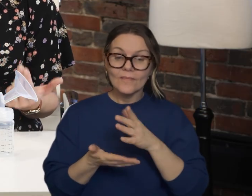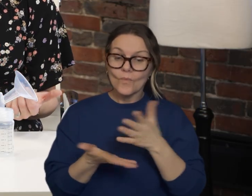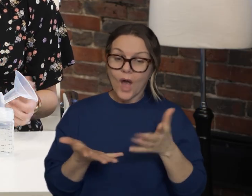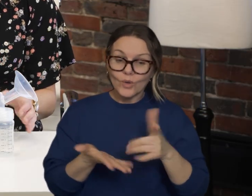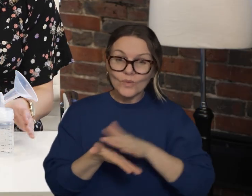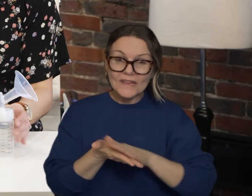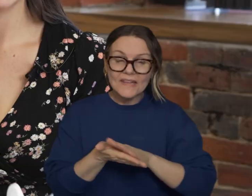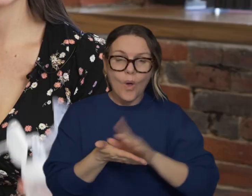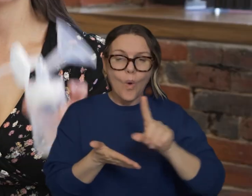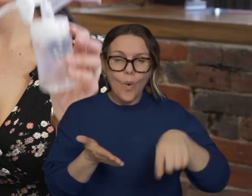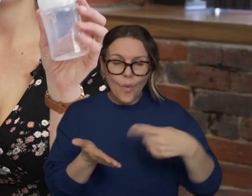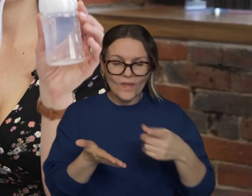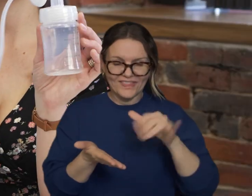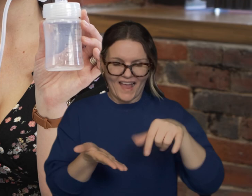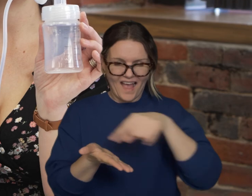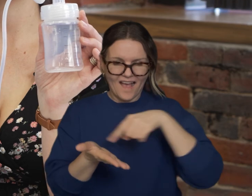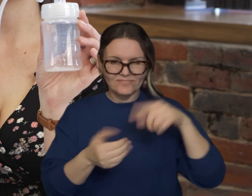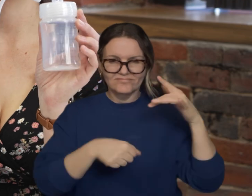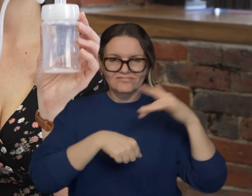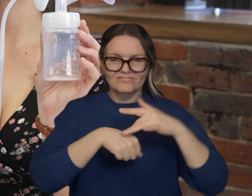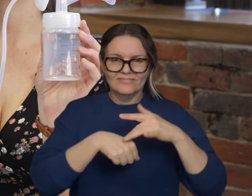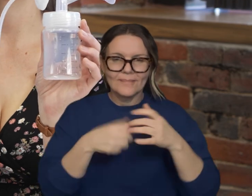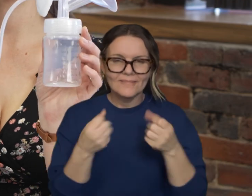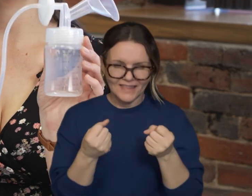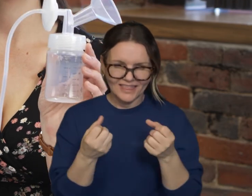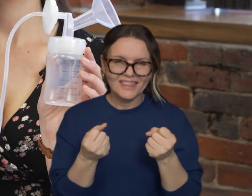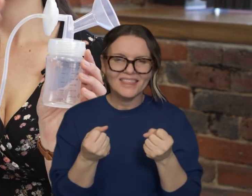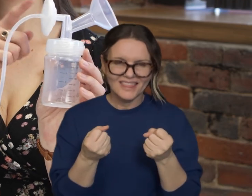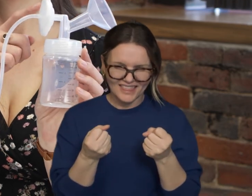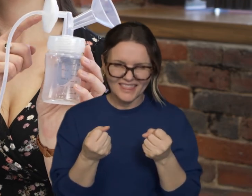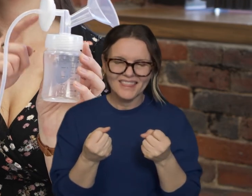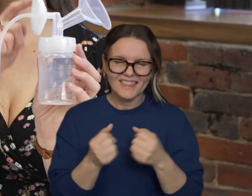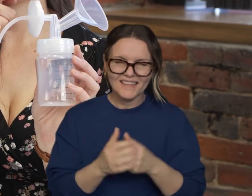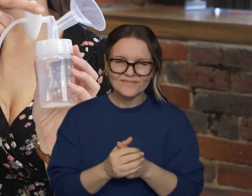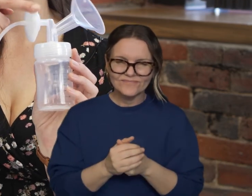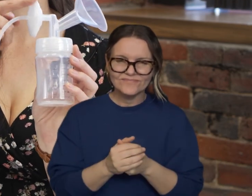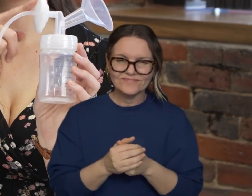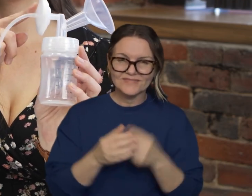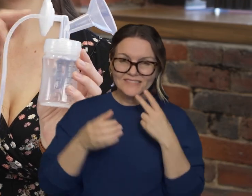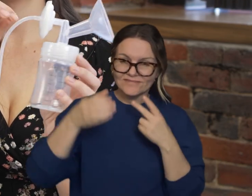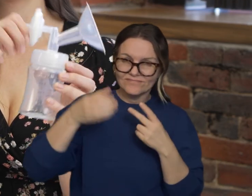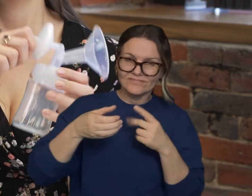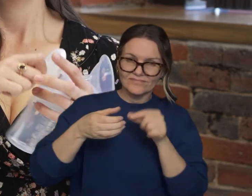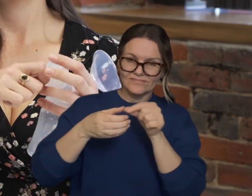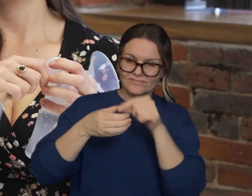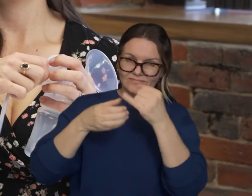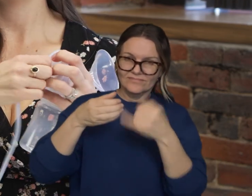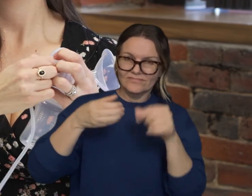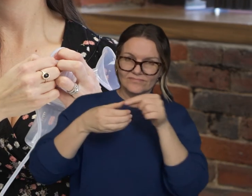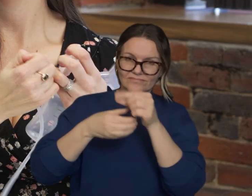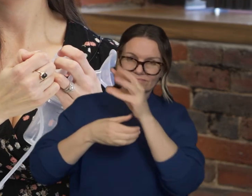milk so if this is my assembled collection kit due to our backflow protector the tubing is not